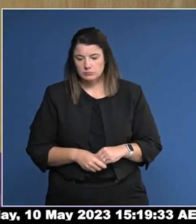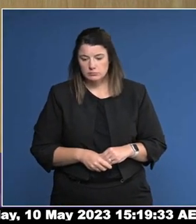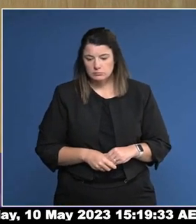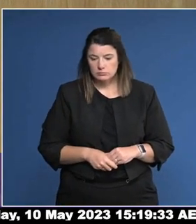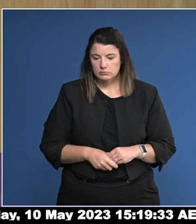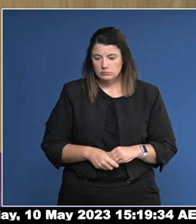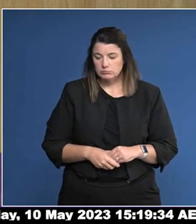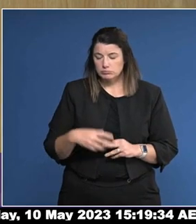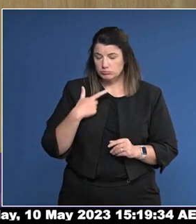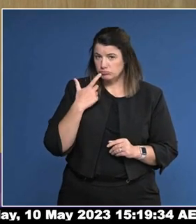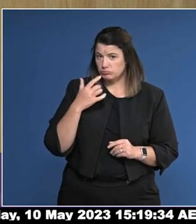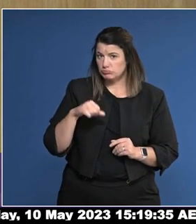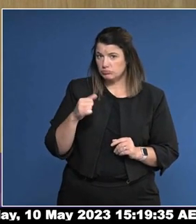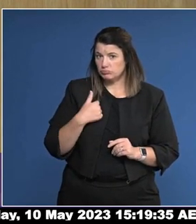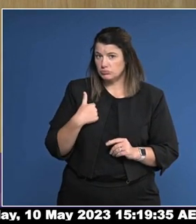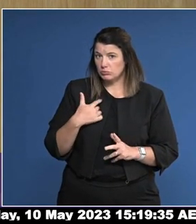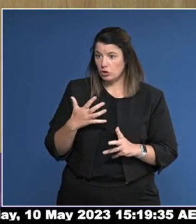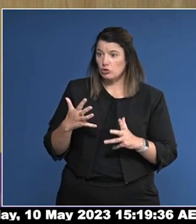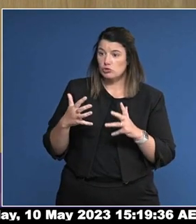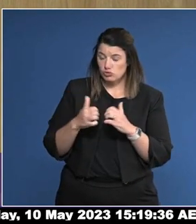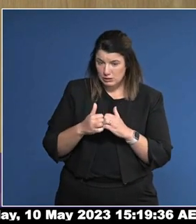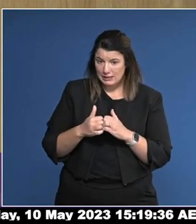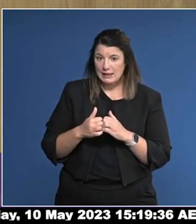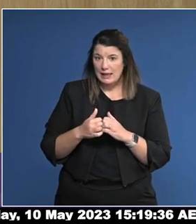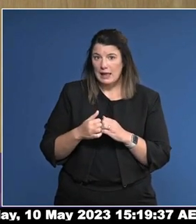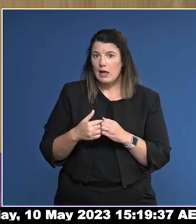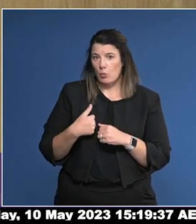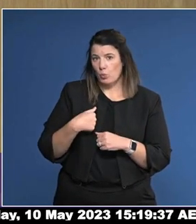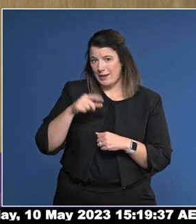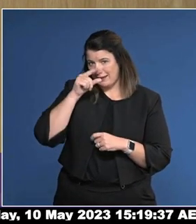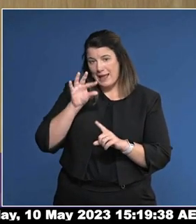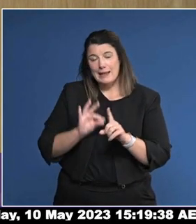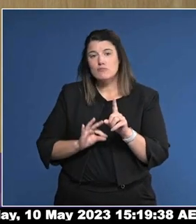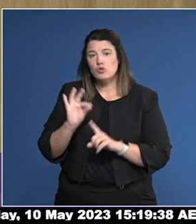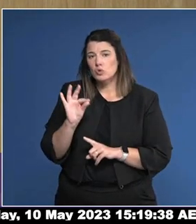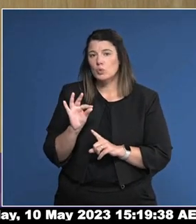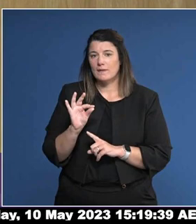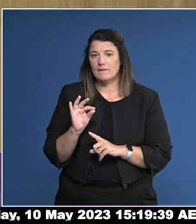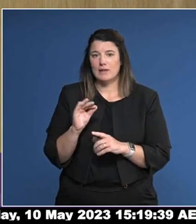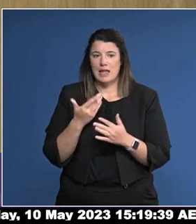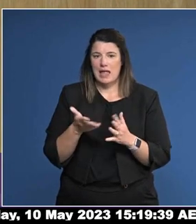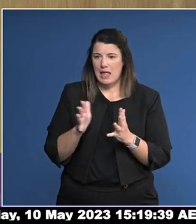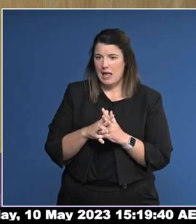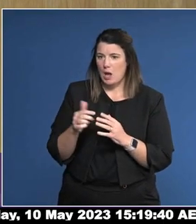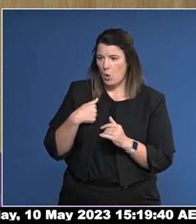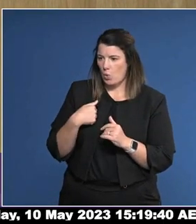I think there is room for improvement in how we are connected across the system and